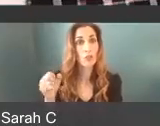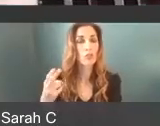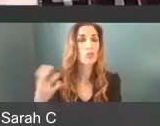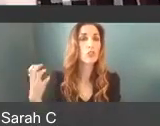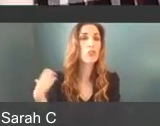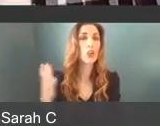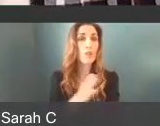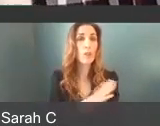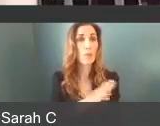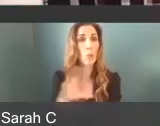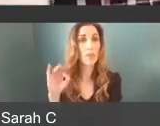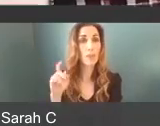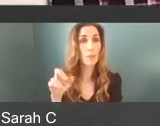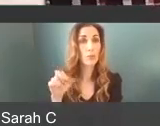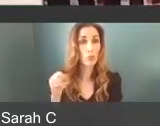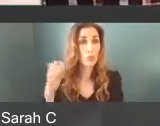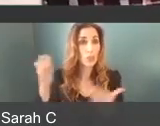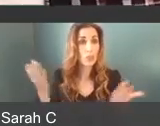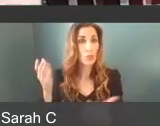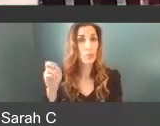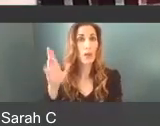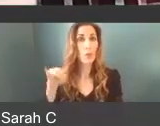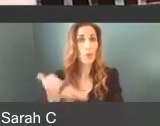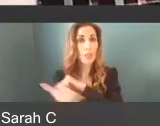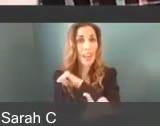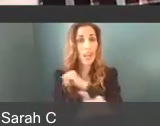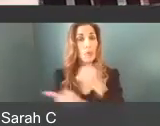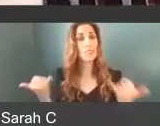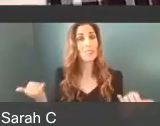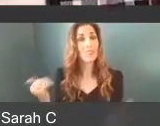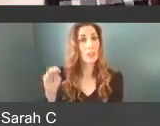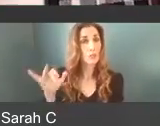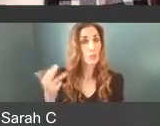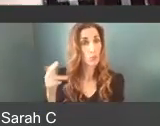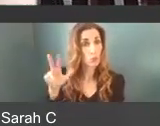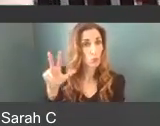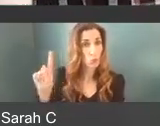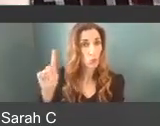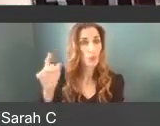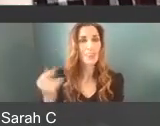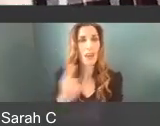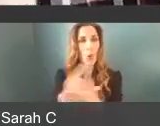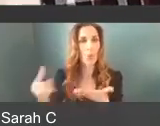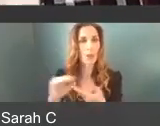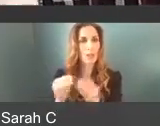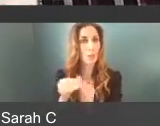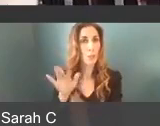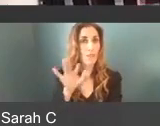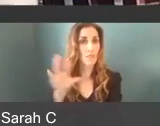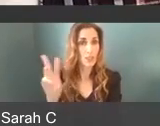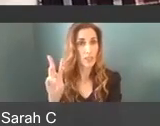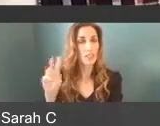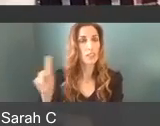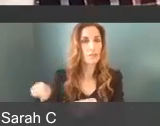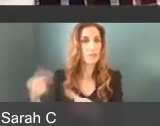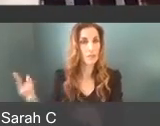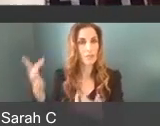of Commissioners. Today is March the 31st. We are in week 56 of the COVID-19 pandemic here in Montgomery